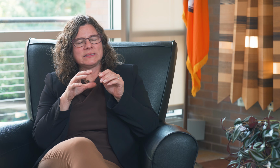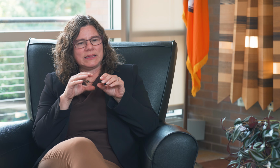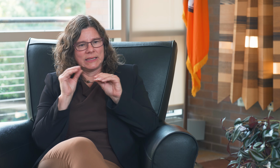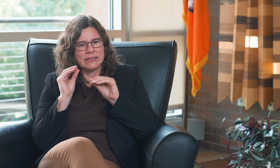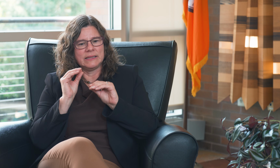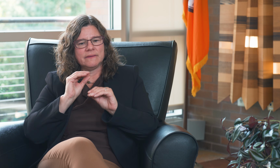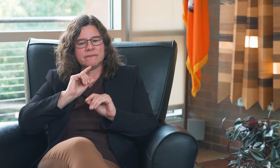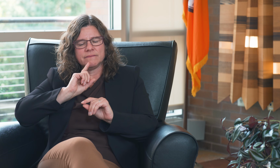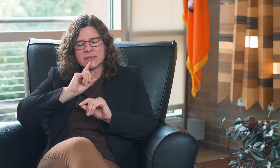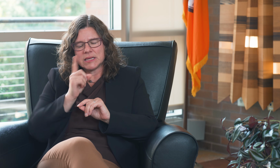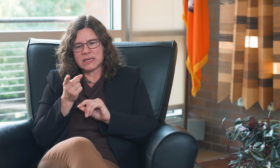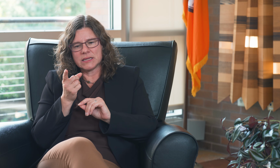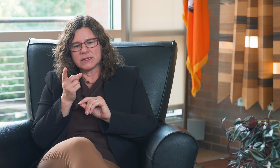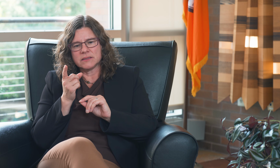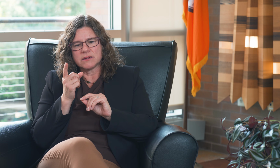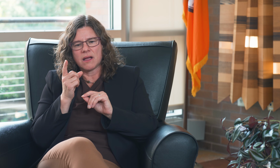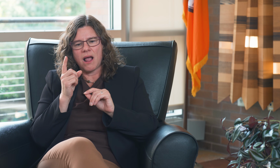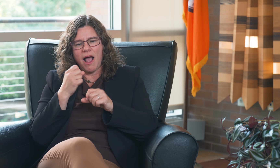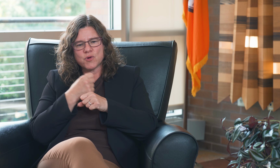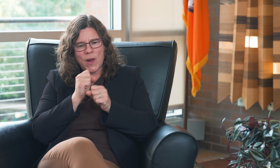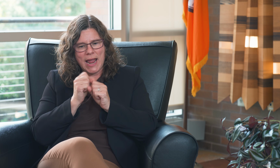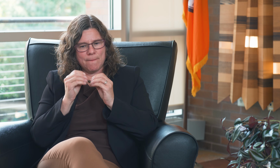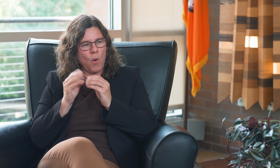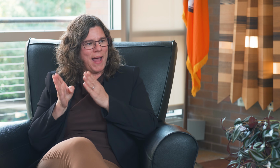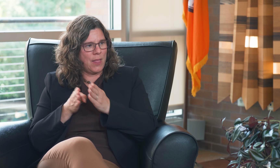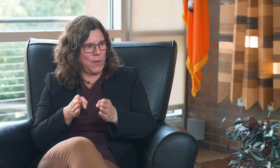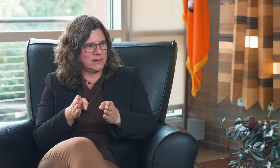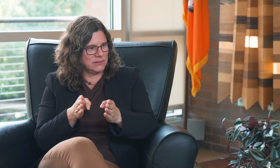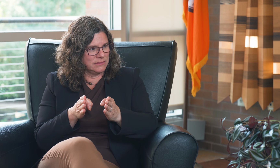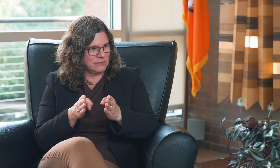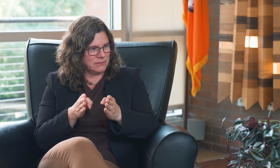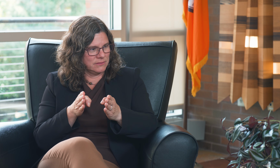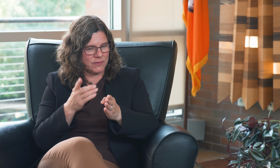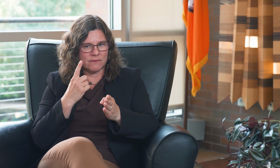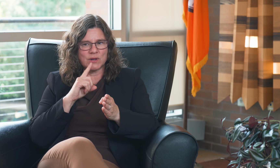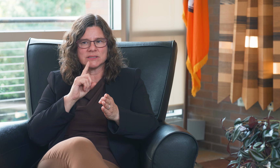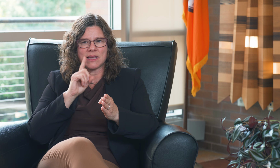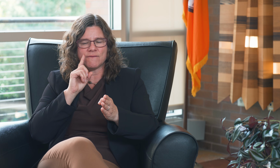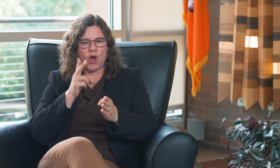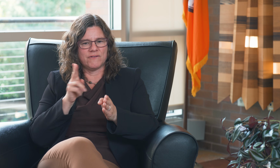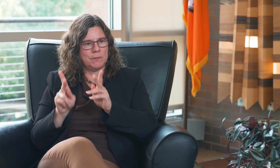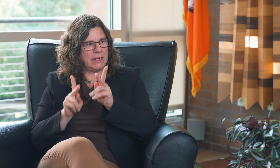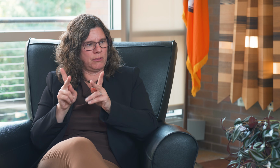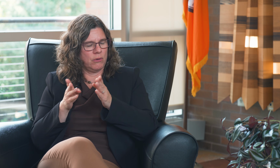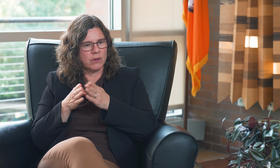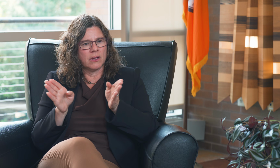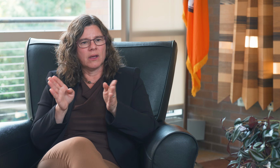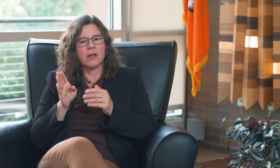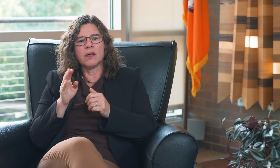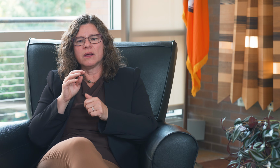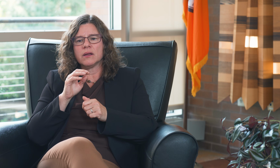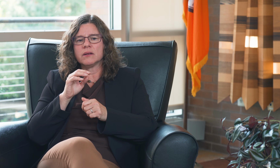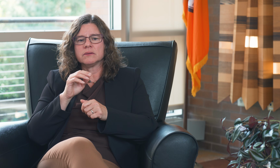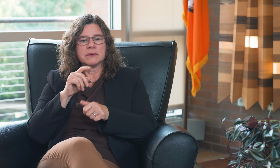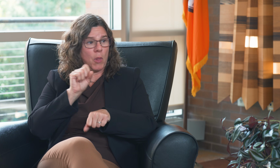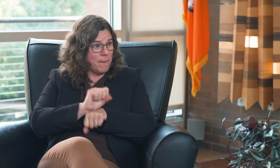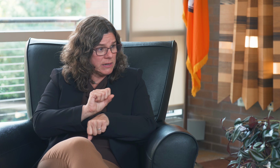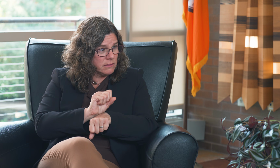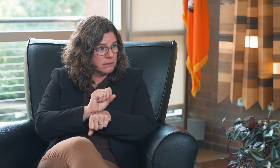I think what I want to leave is having created more pathways for deaf and hard-of-hearing people in general,